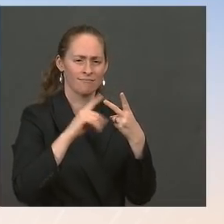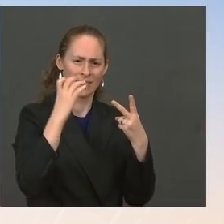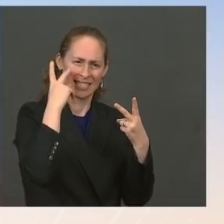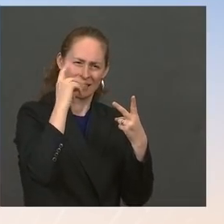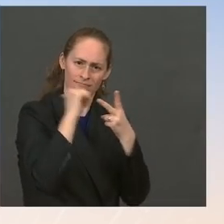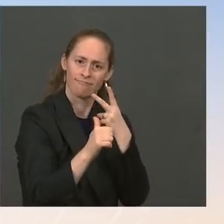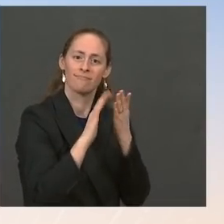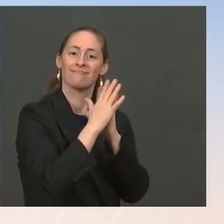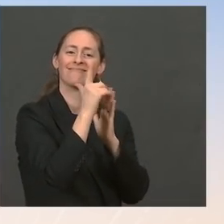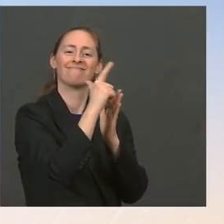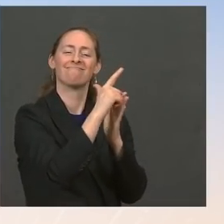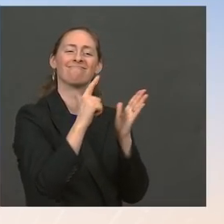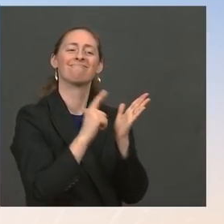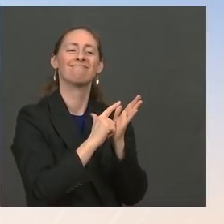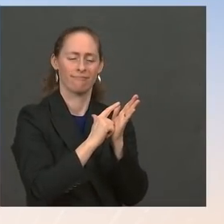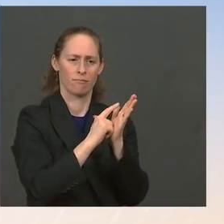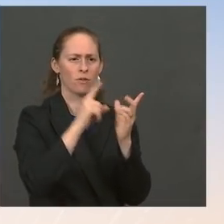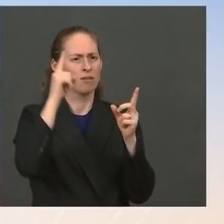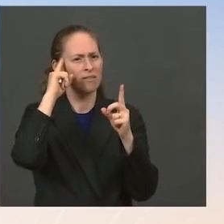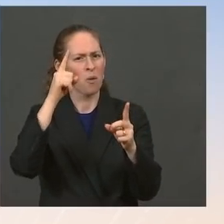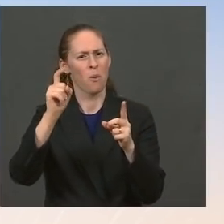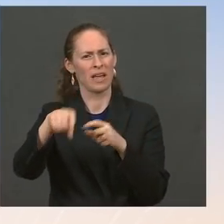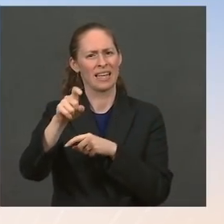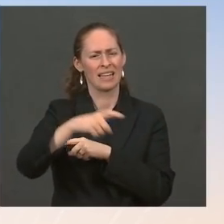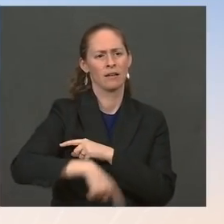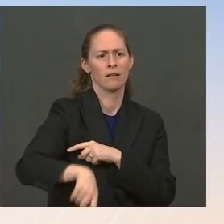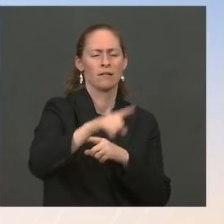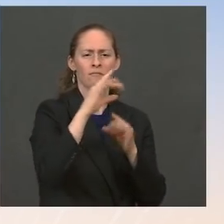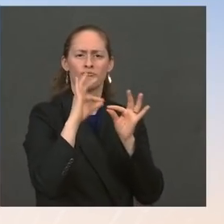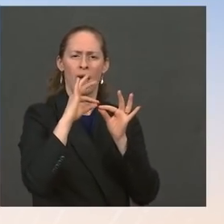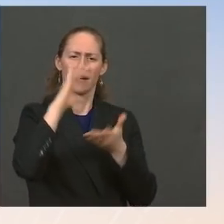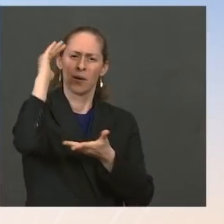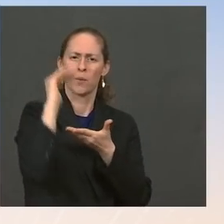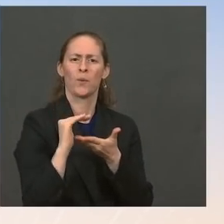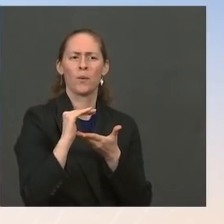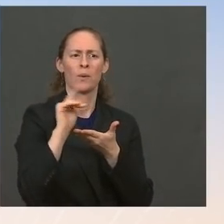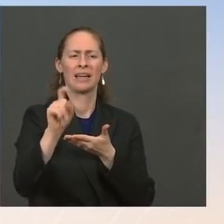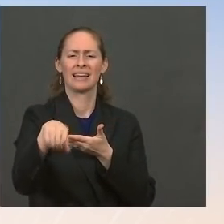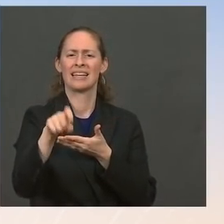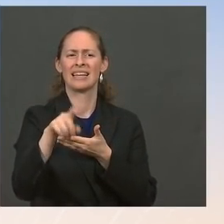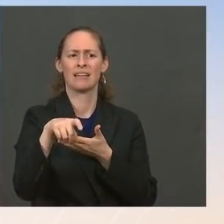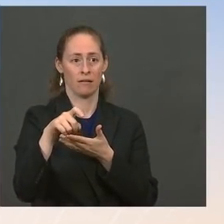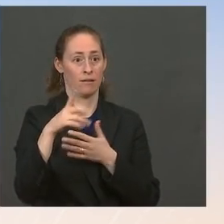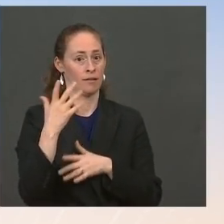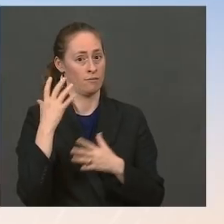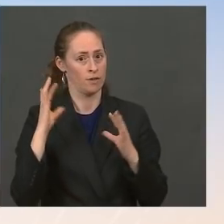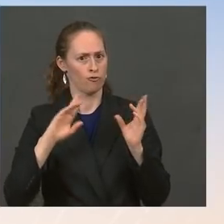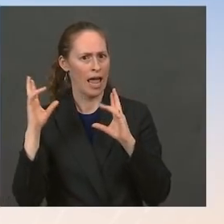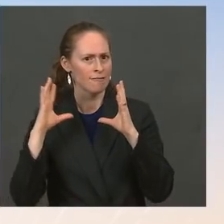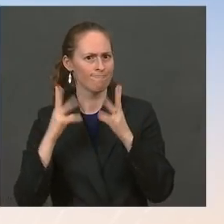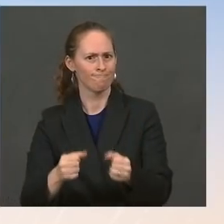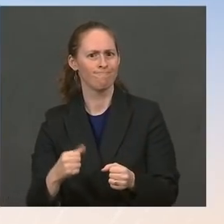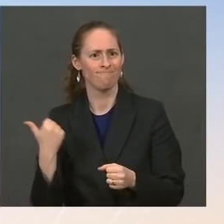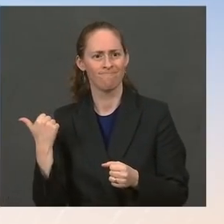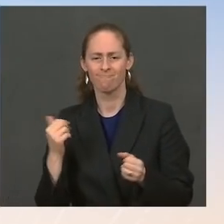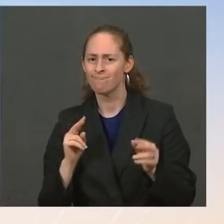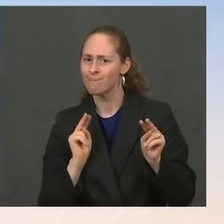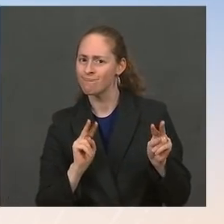these cost-cutting measures are put in place into law as soon as possible. A number of these steps, including cutting childcare costs,